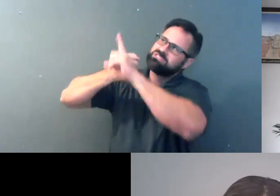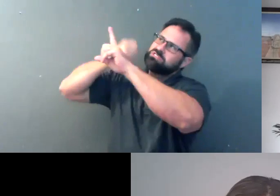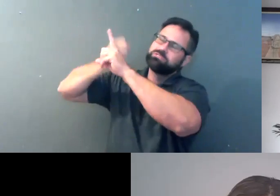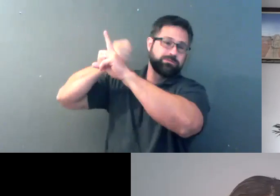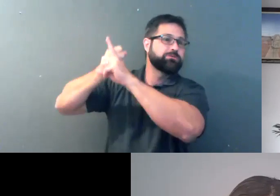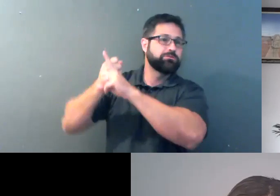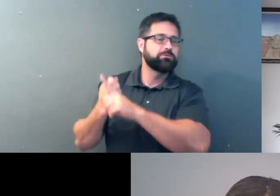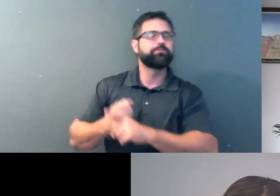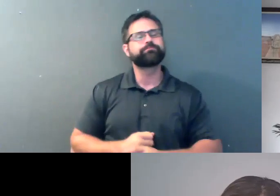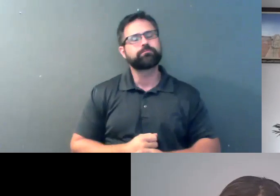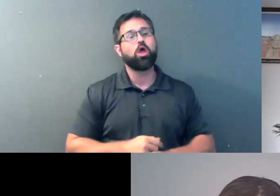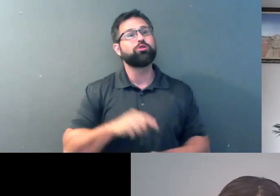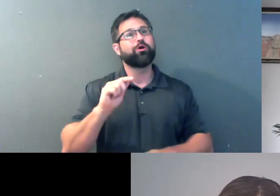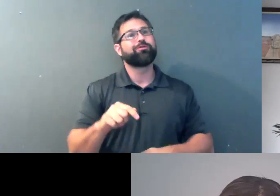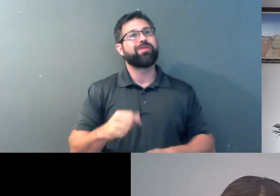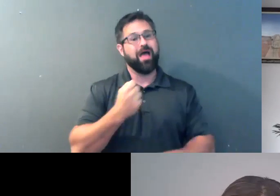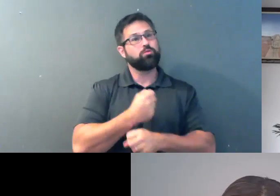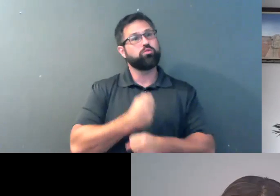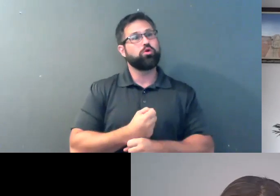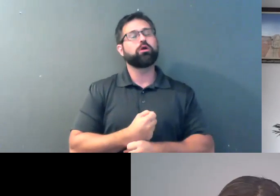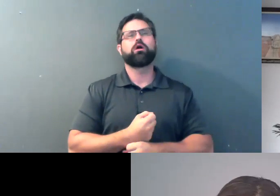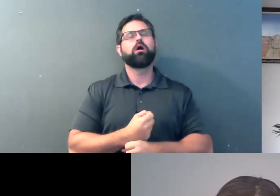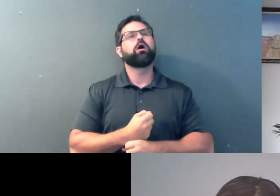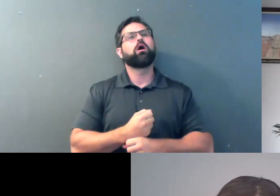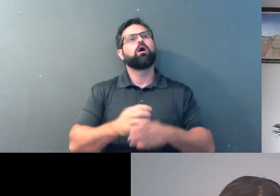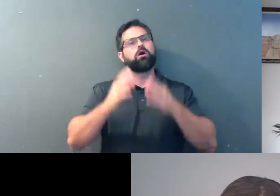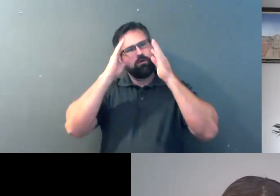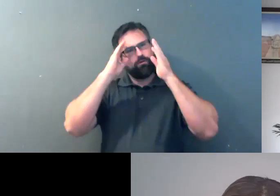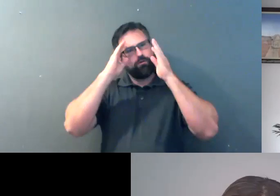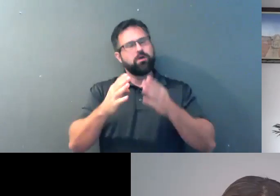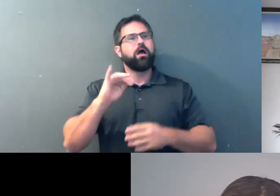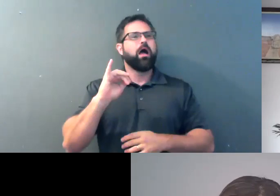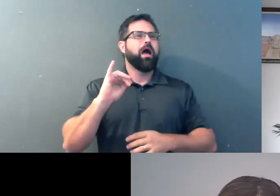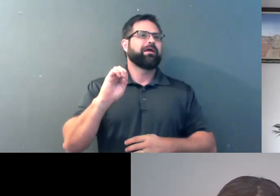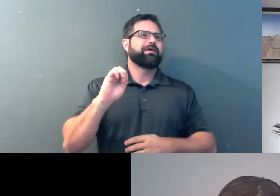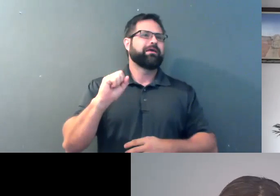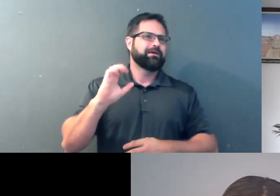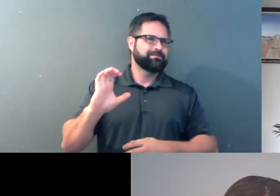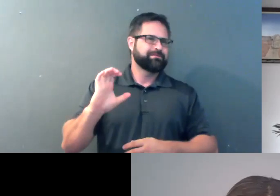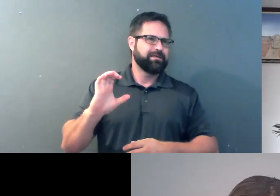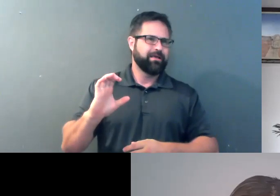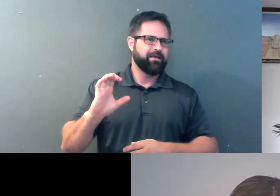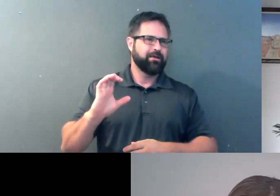that work stream has a particular focus on iesc results group 2 on accountability and inclusion